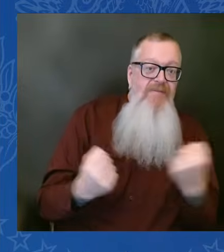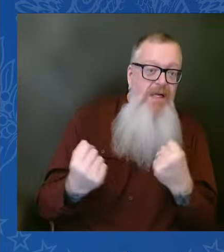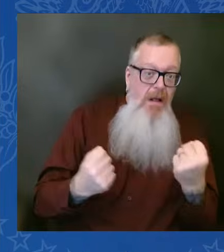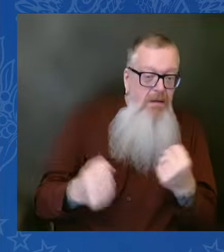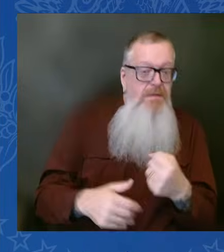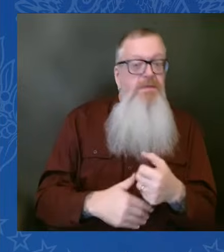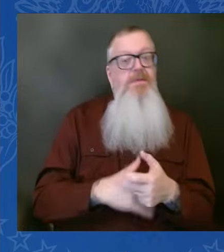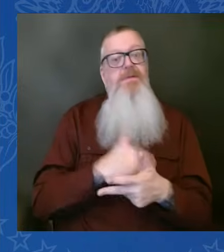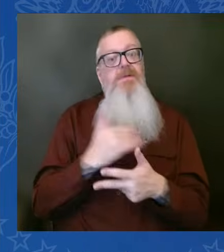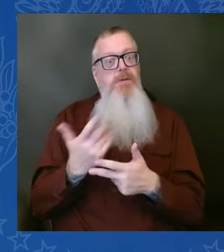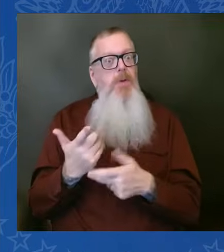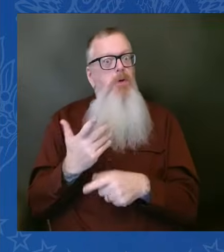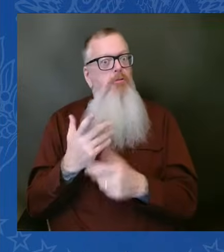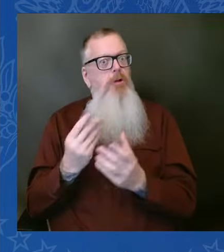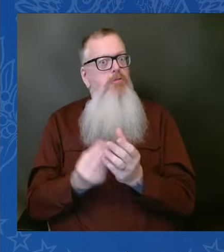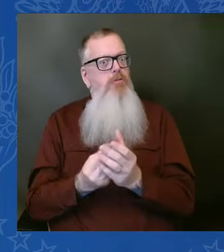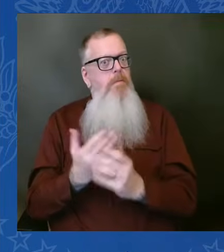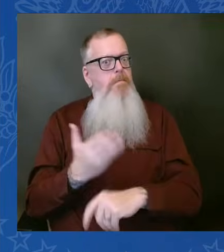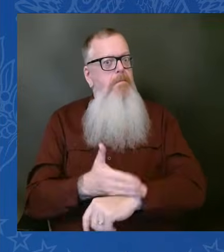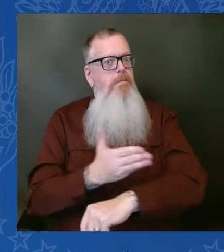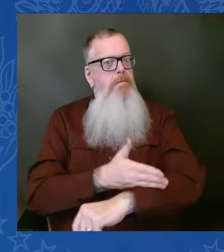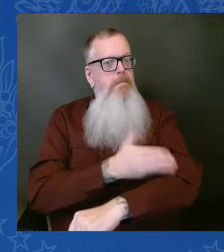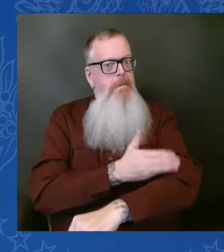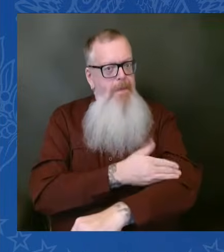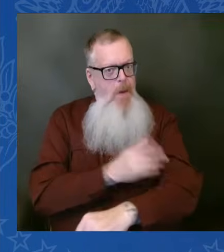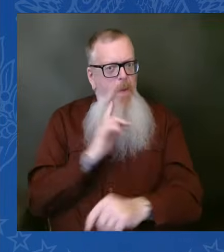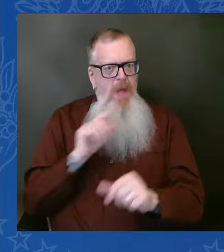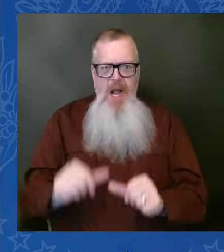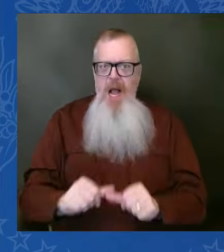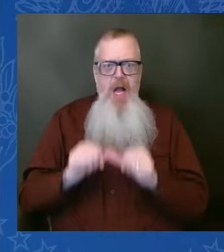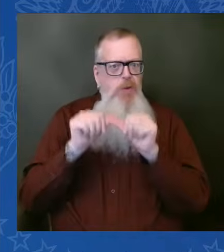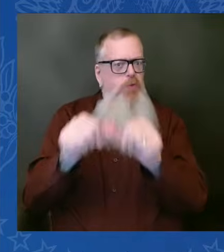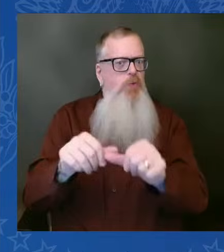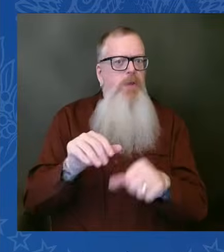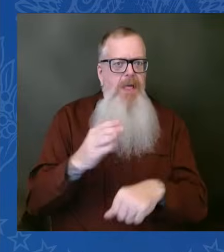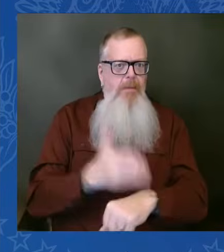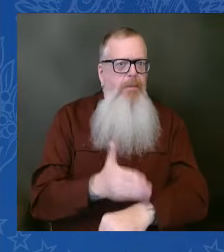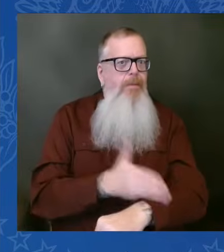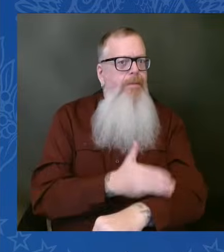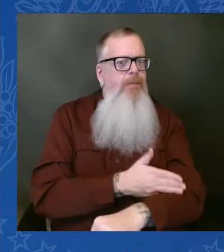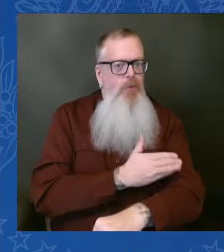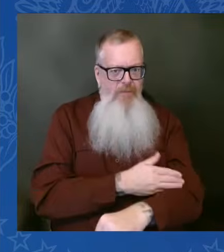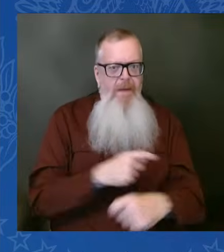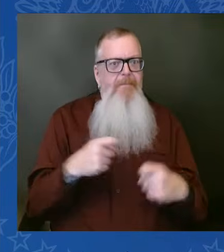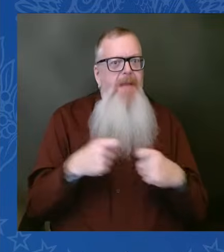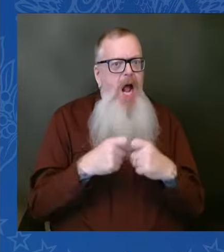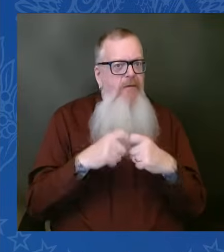It’s just going to continue to pick up with the billions of dollars being invested. When faced with unfair practices from abroad,